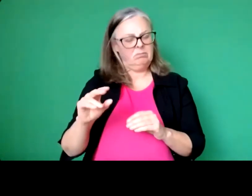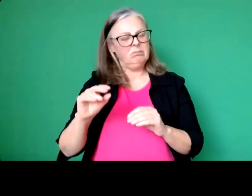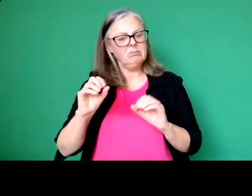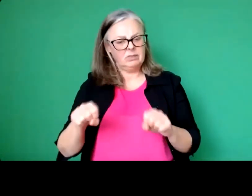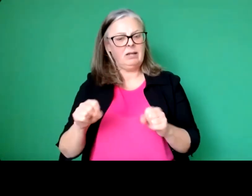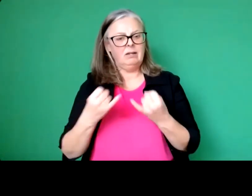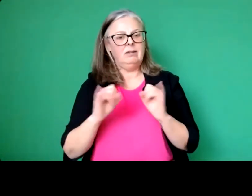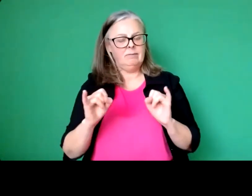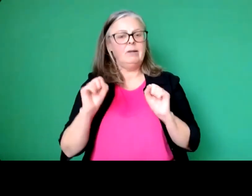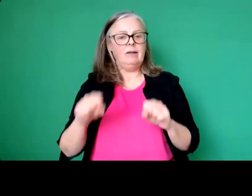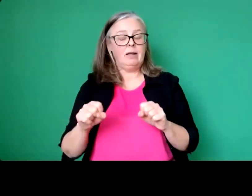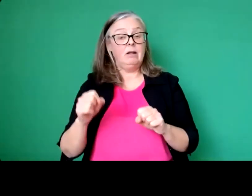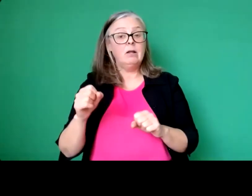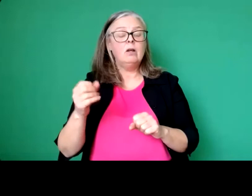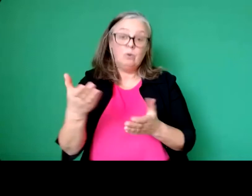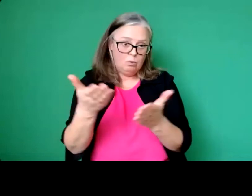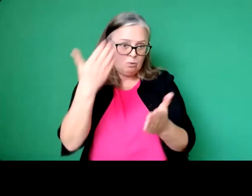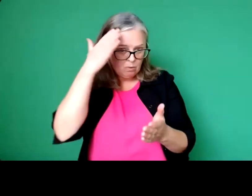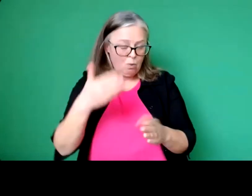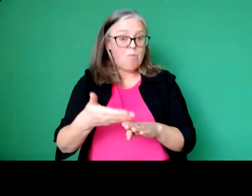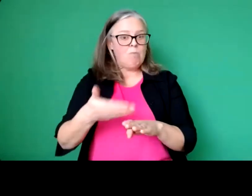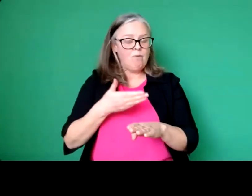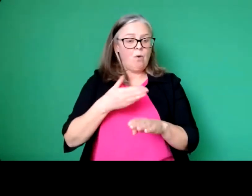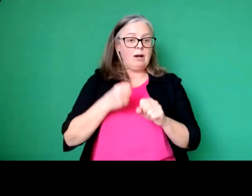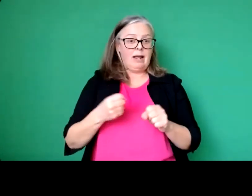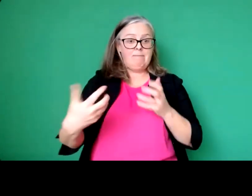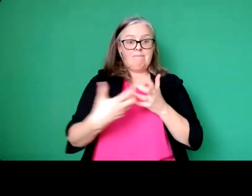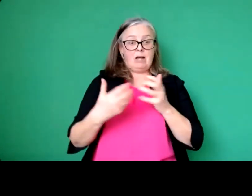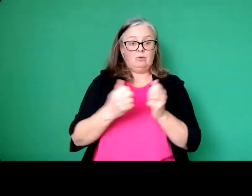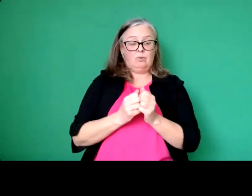are matched with the guide dog you have to demonstrate that you are competent as a cane user